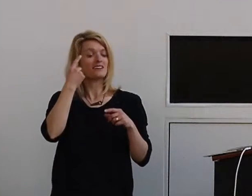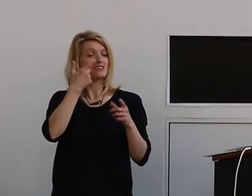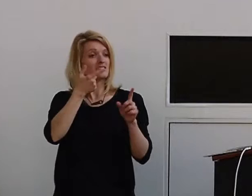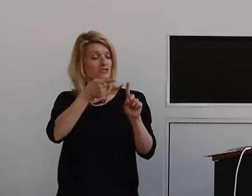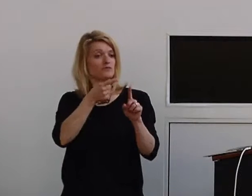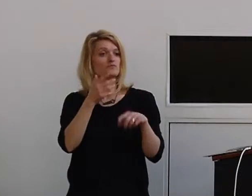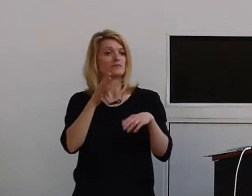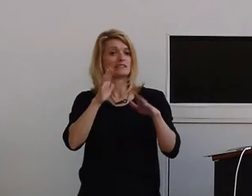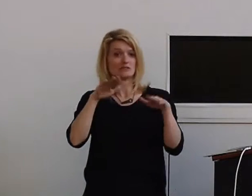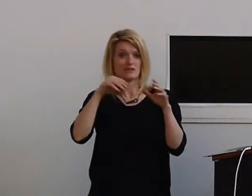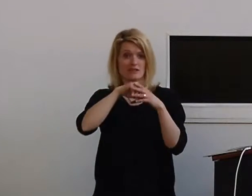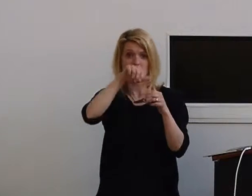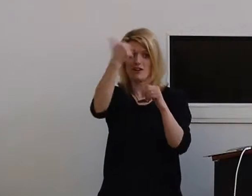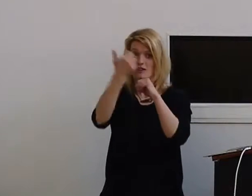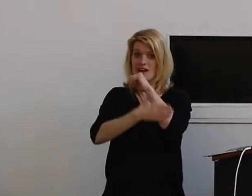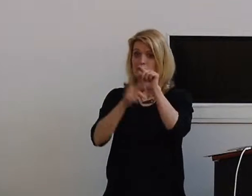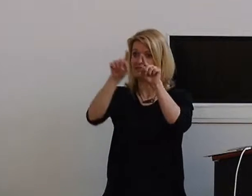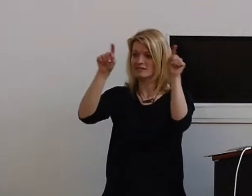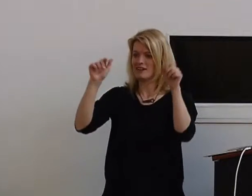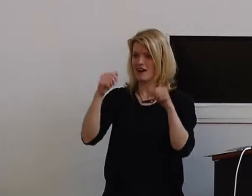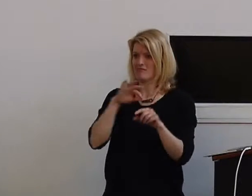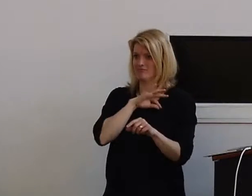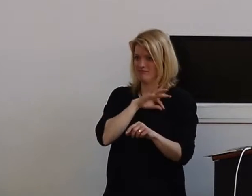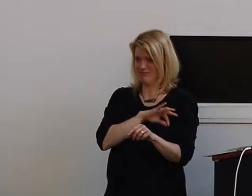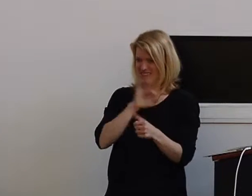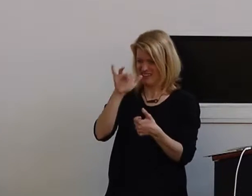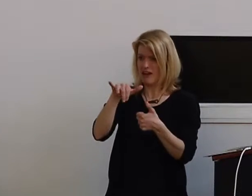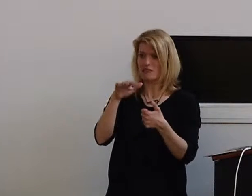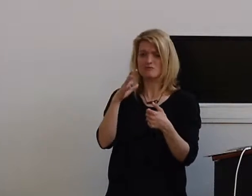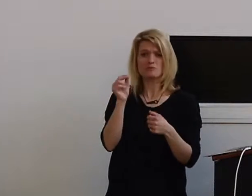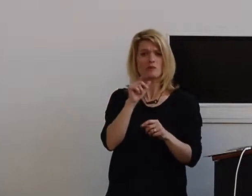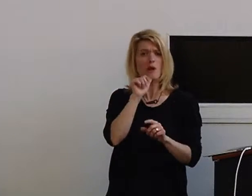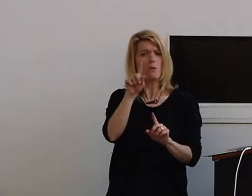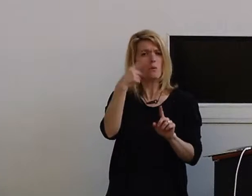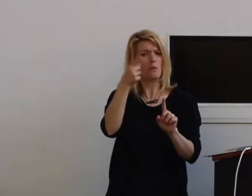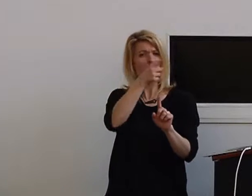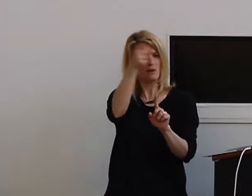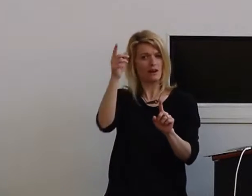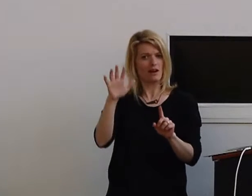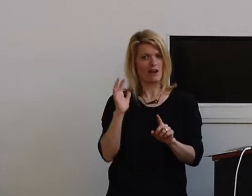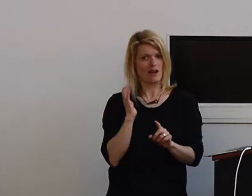I'd like to show you something interesting about all of these translations. This is amazing to see.